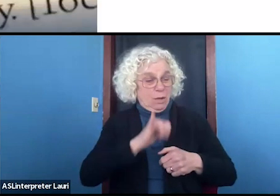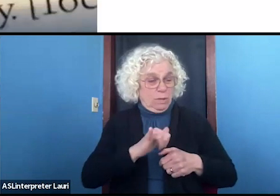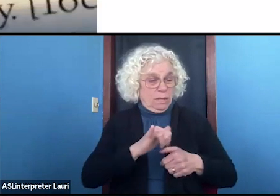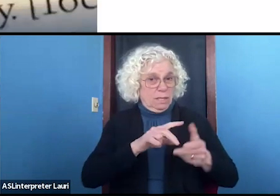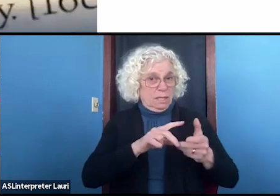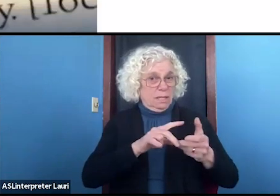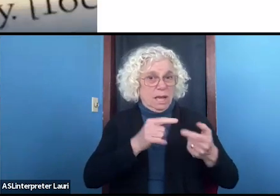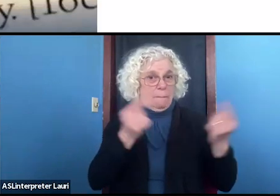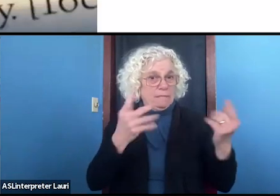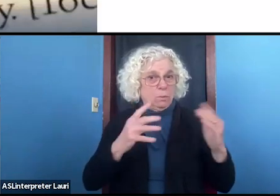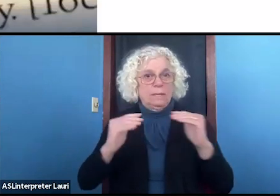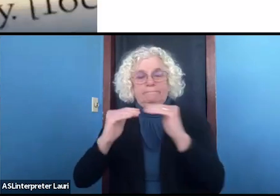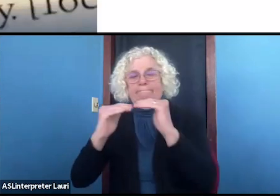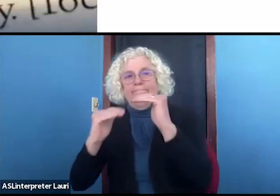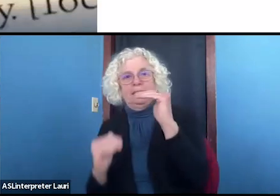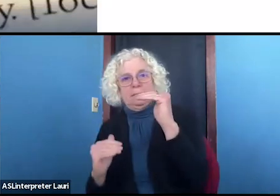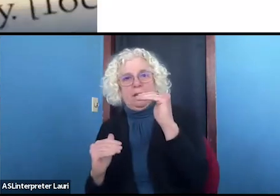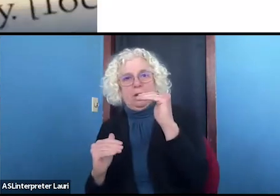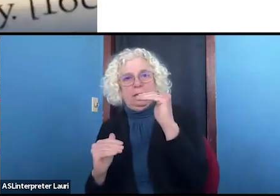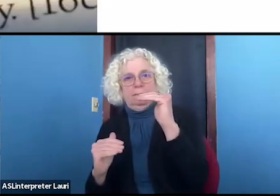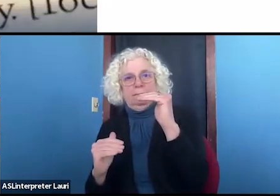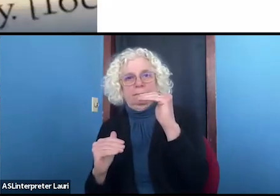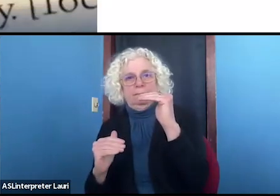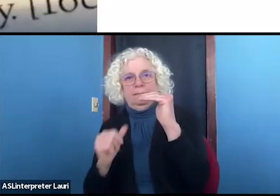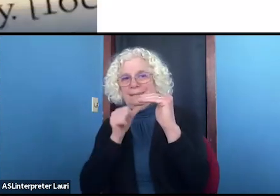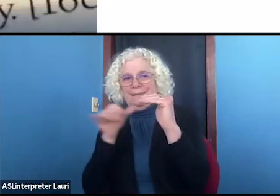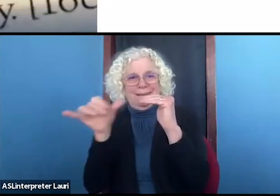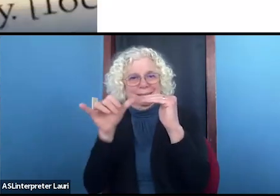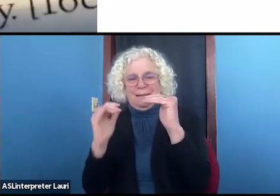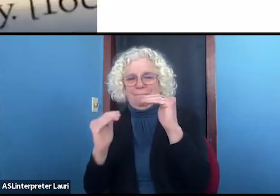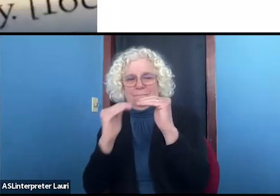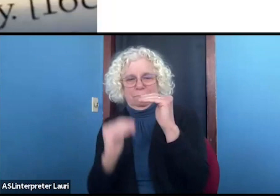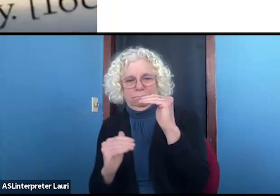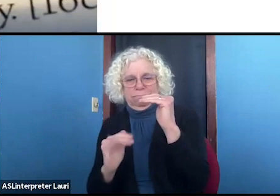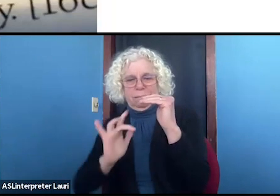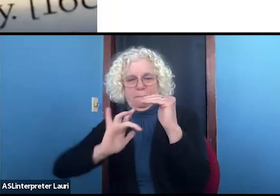because it is the disparities that create the gaps